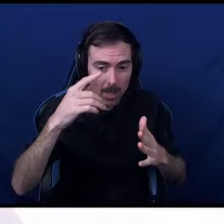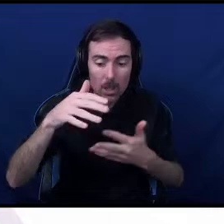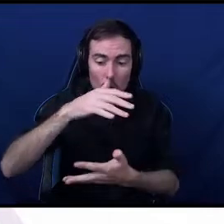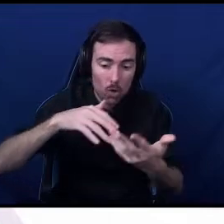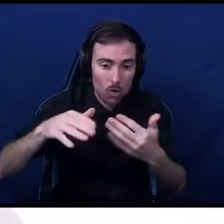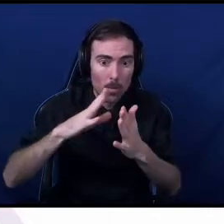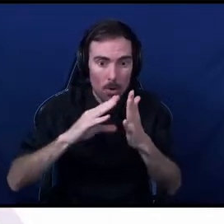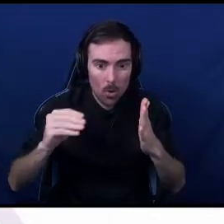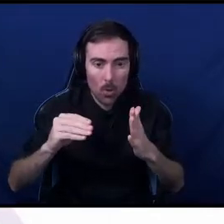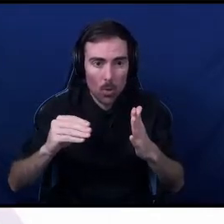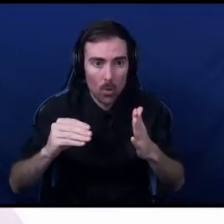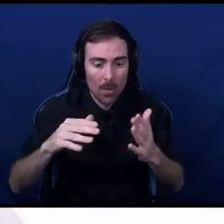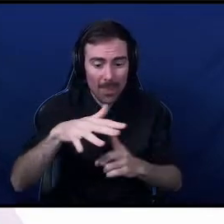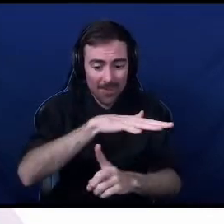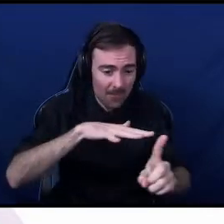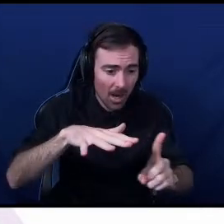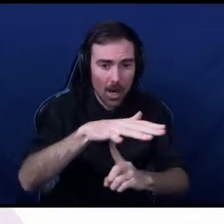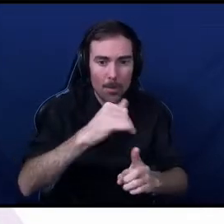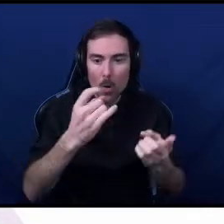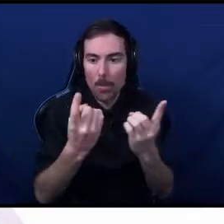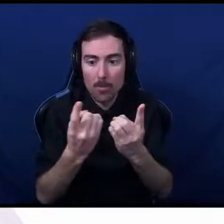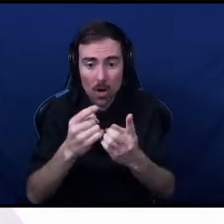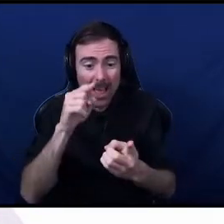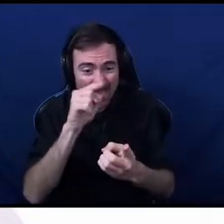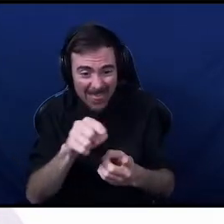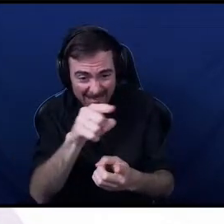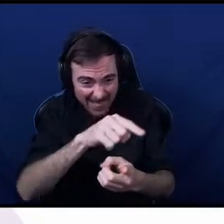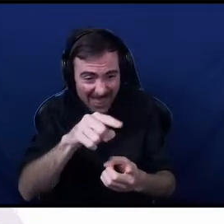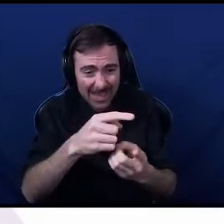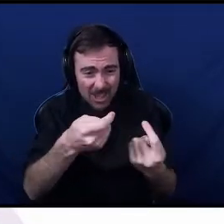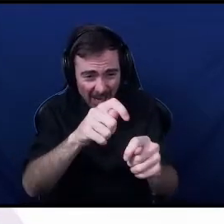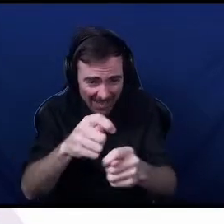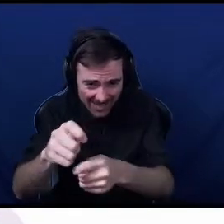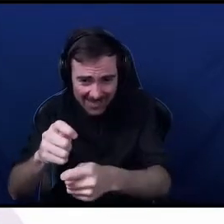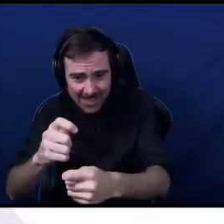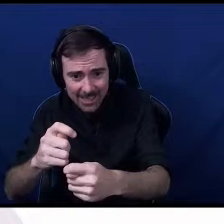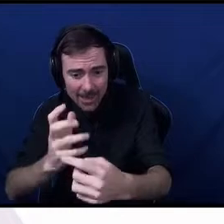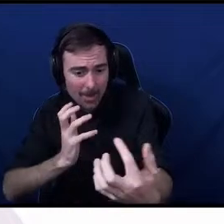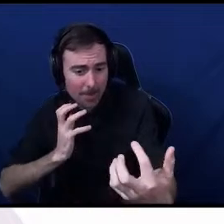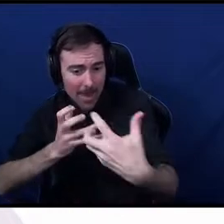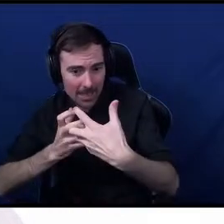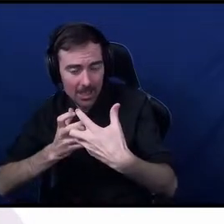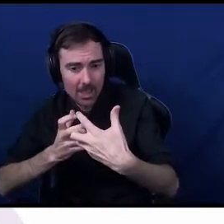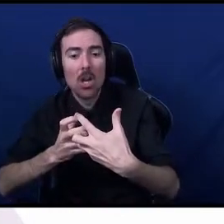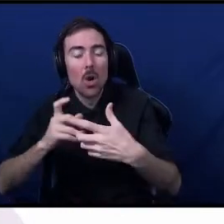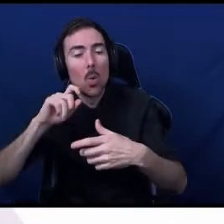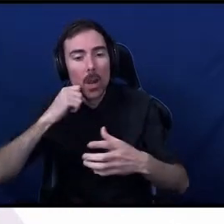getting environments and products to adapt, there's going to be a much stronger connection, I think. So part of